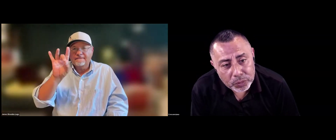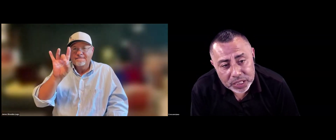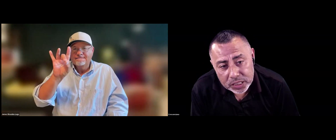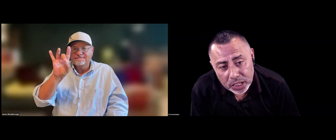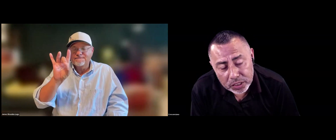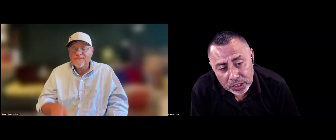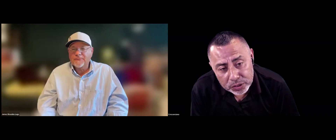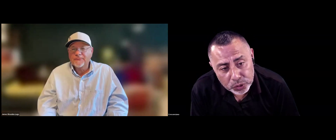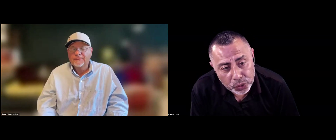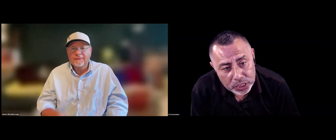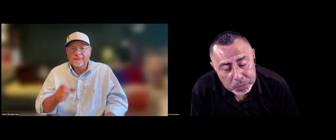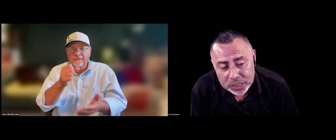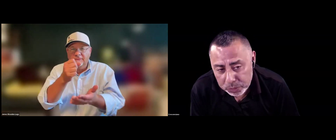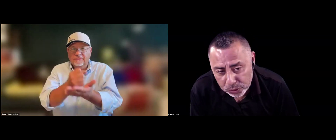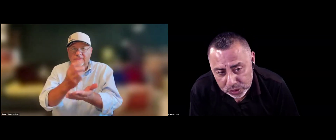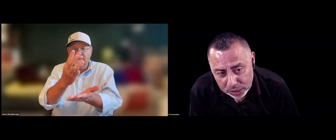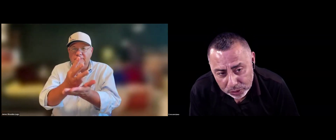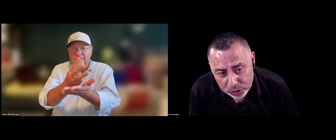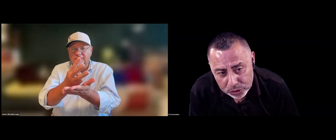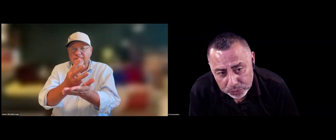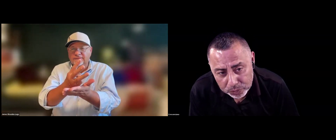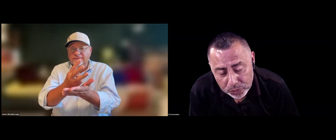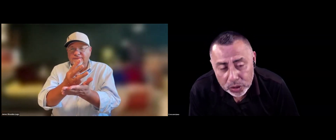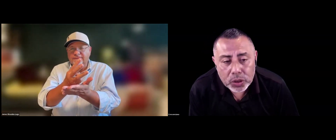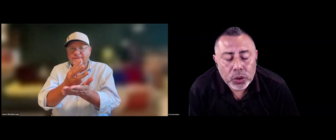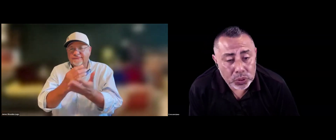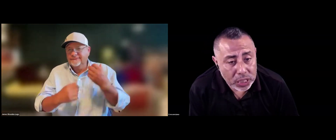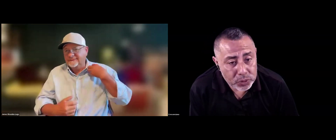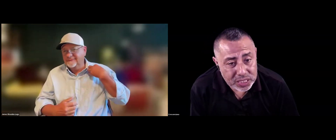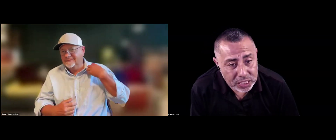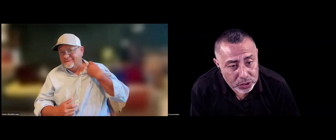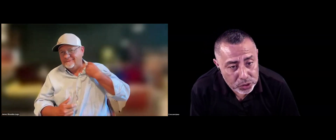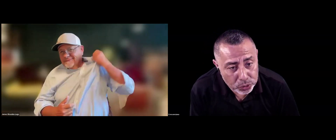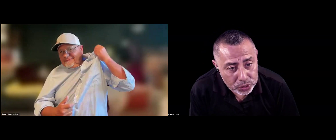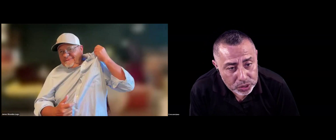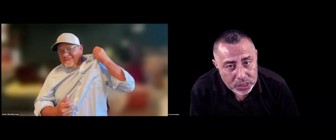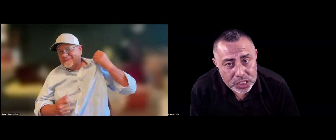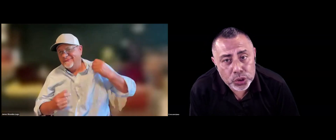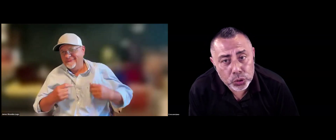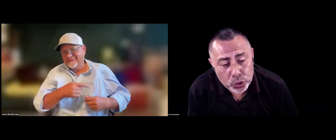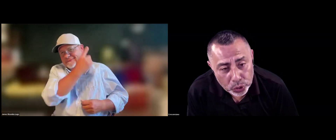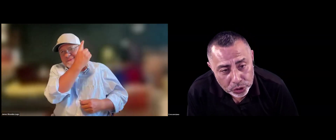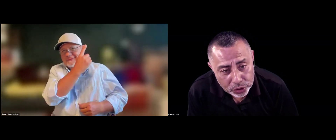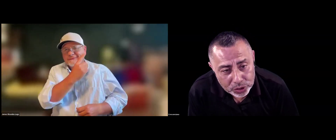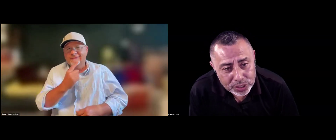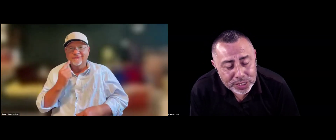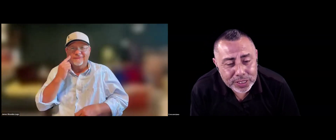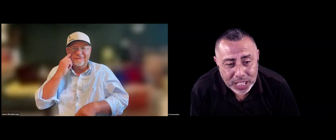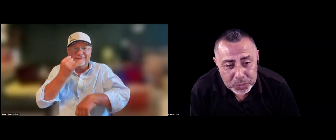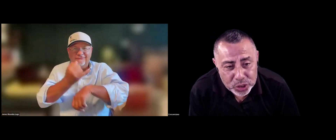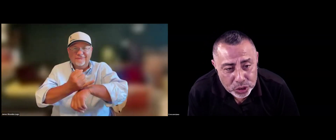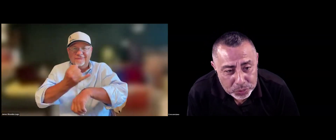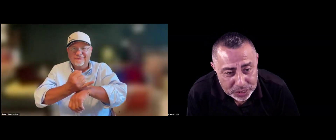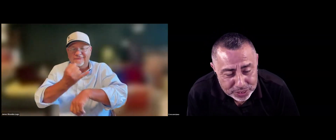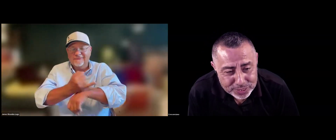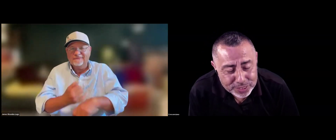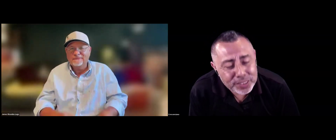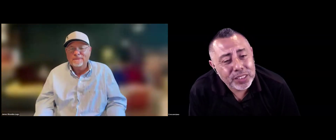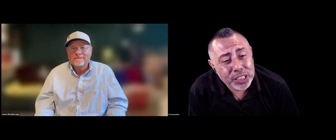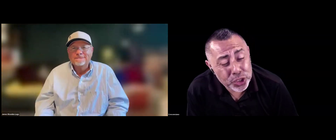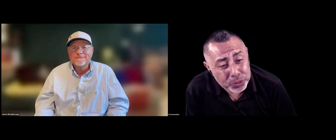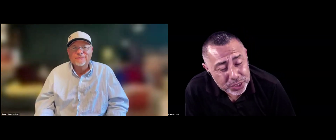My entire years growing up, I spoke sign language. When I was 8 years old. A social worker came and took me.